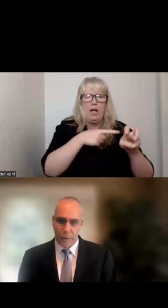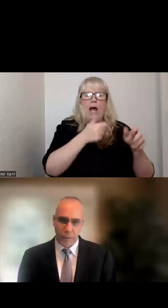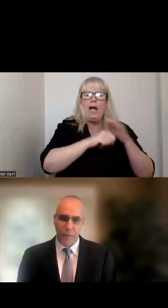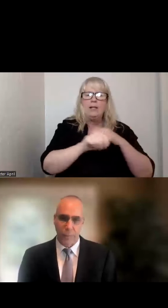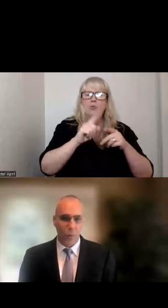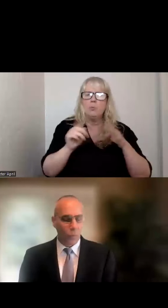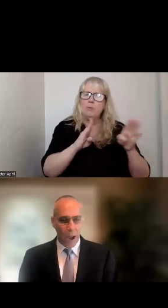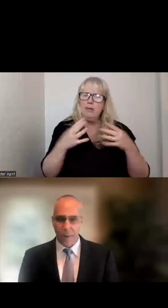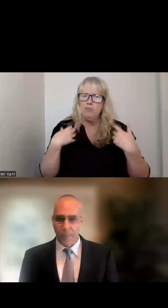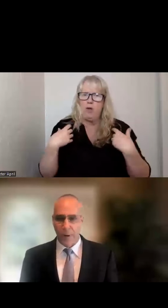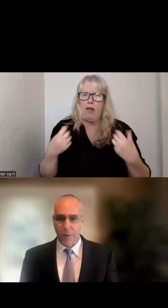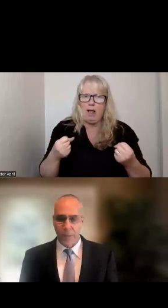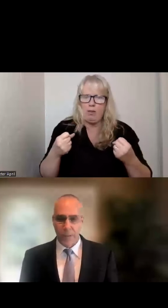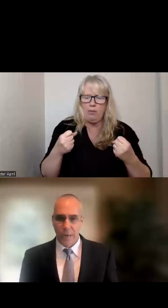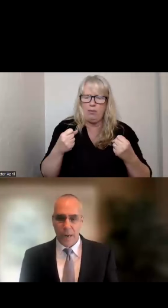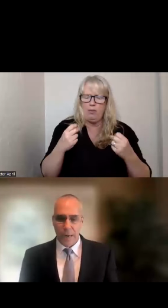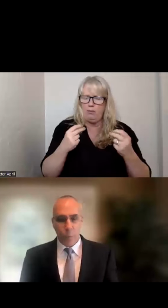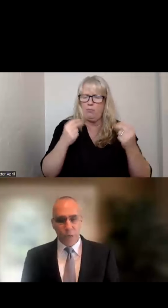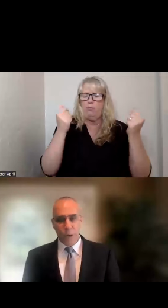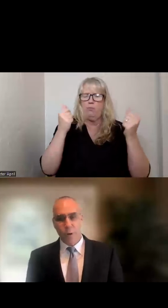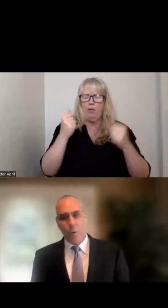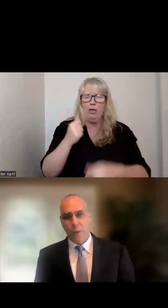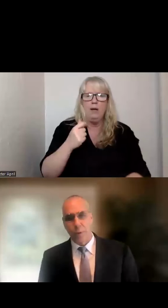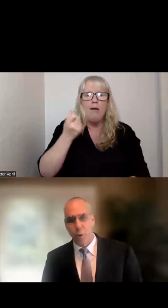CARE SYSTEM RIGHT UP FRONT. NOW, WE DO KNOW THAT THE